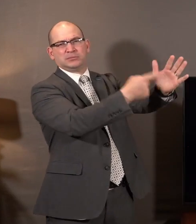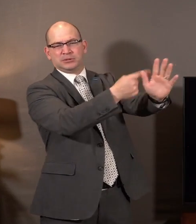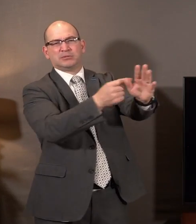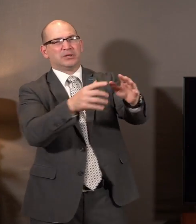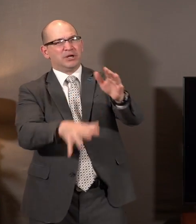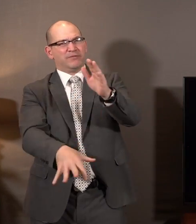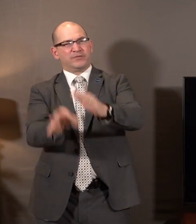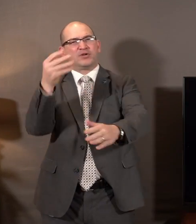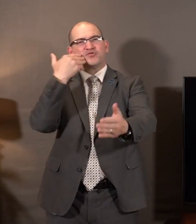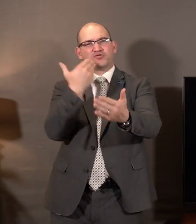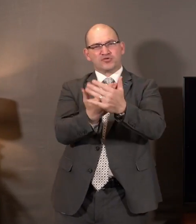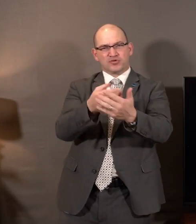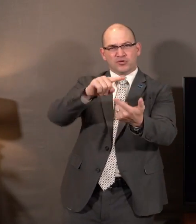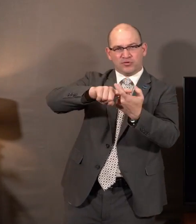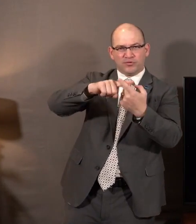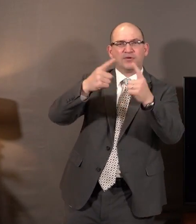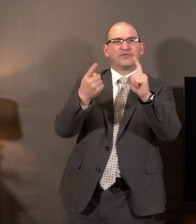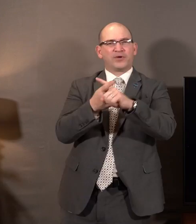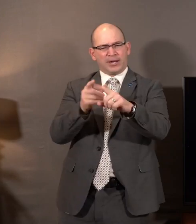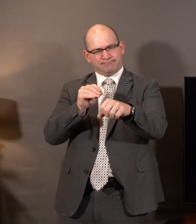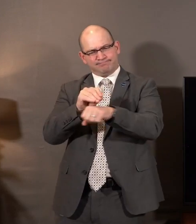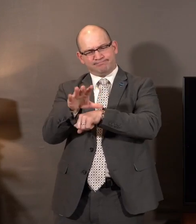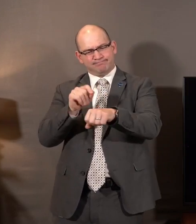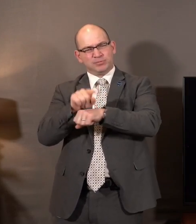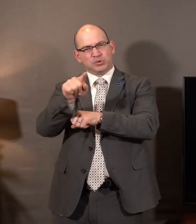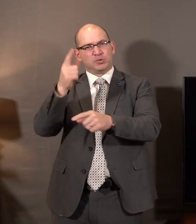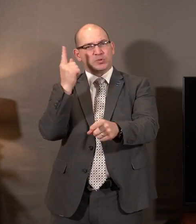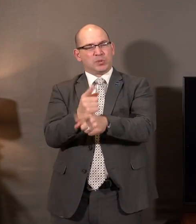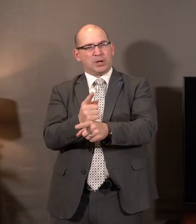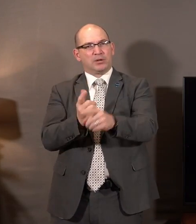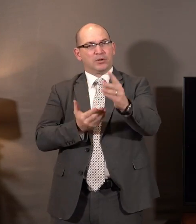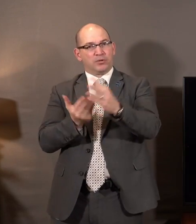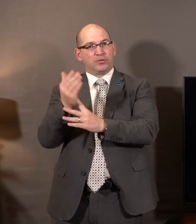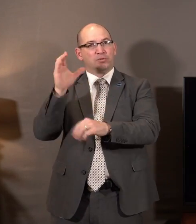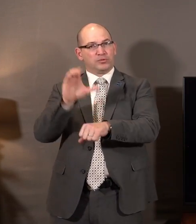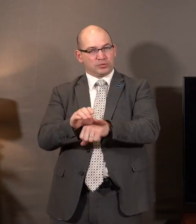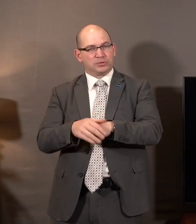encouraging influences in your life through your church we're slowly coming